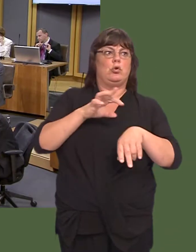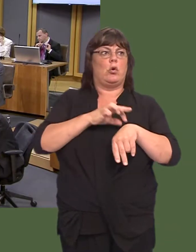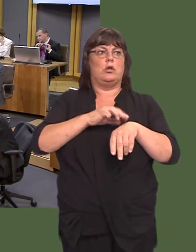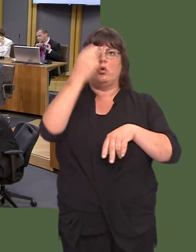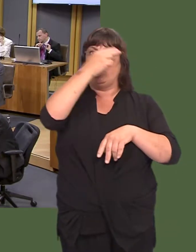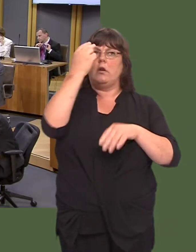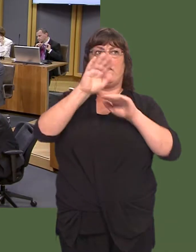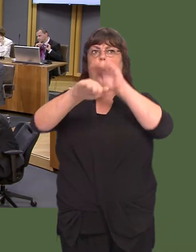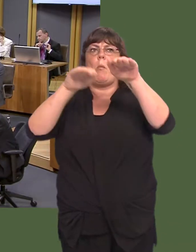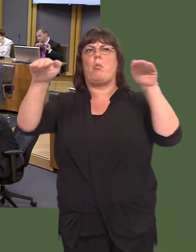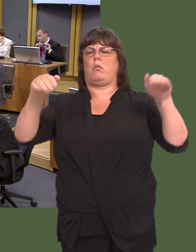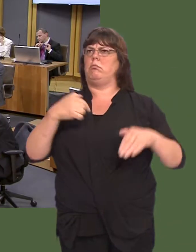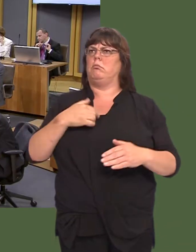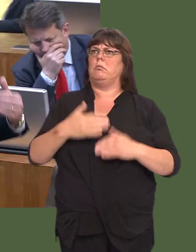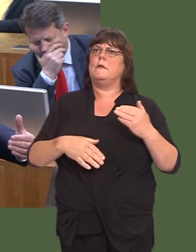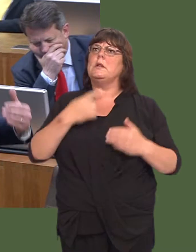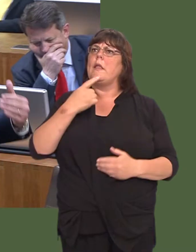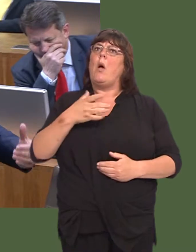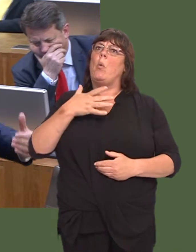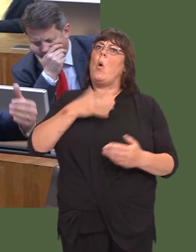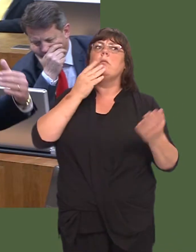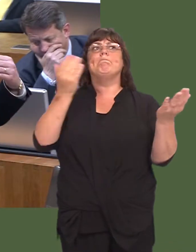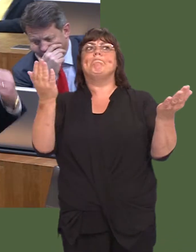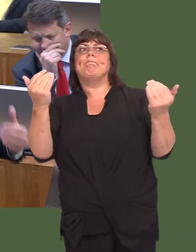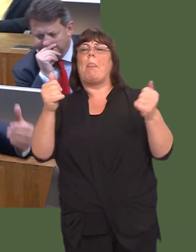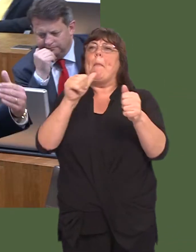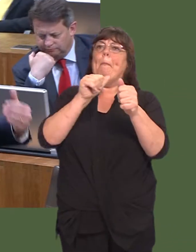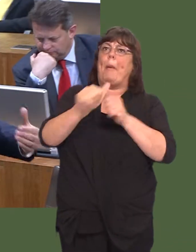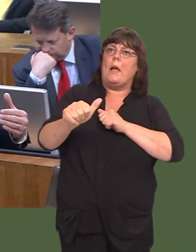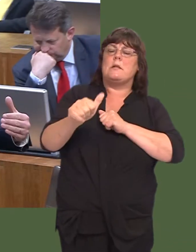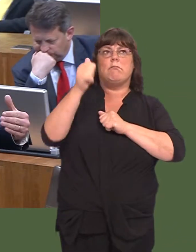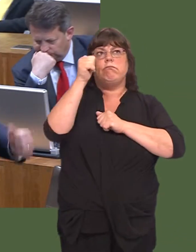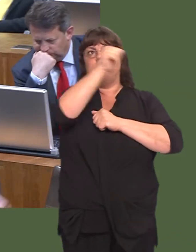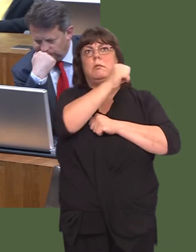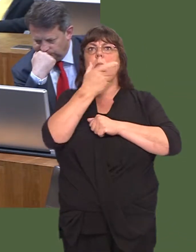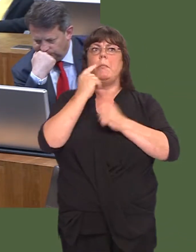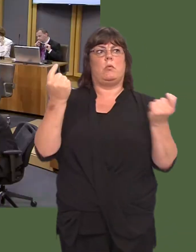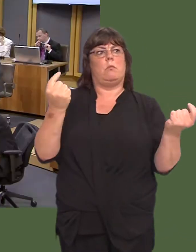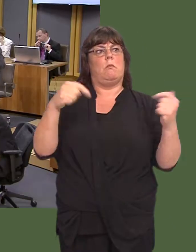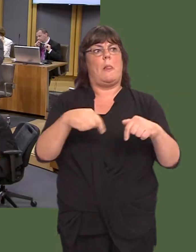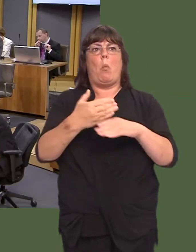So, itís vitally important that weíre still seen as a welcoming place to get the best and the brightest to work in our health service. Neil Hamilton: I agree with that.